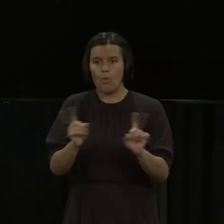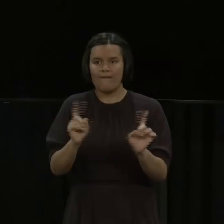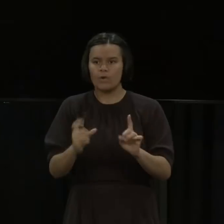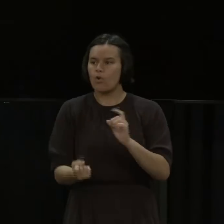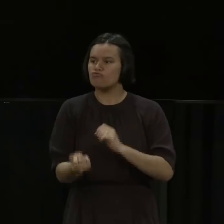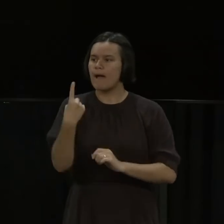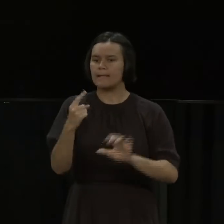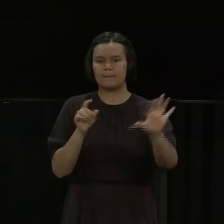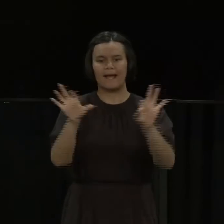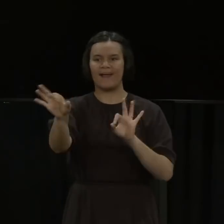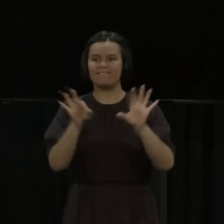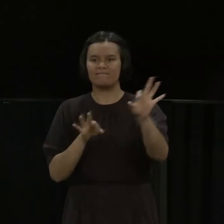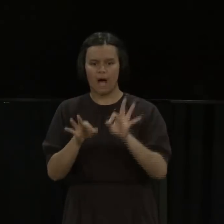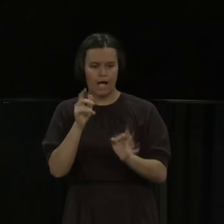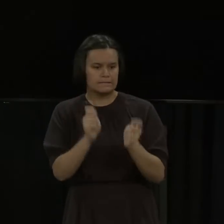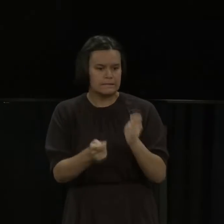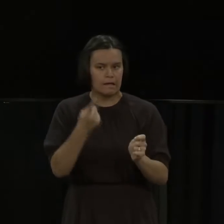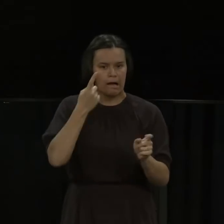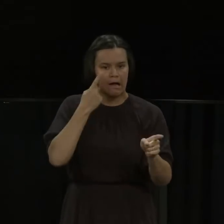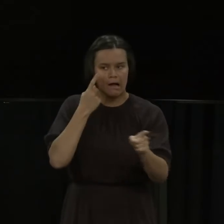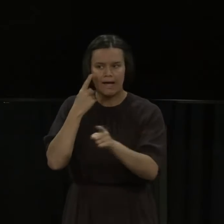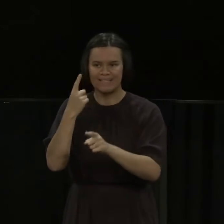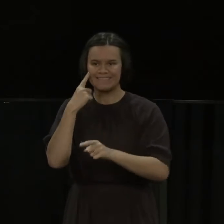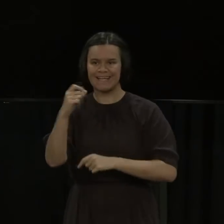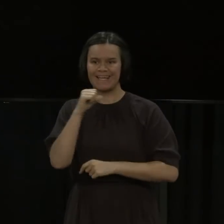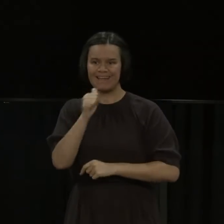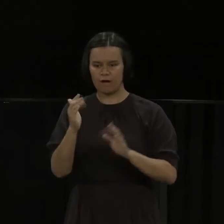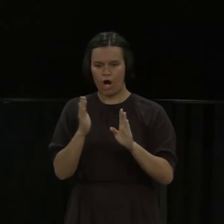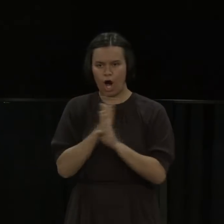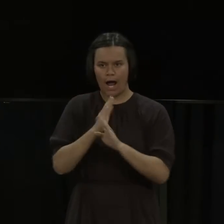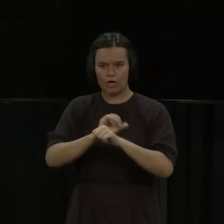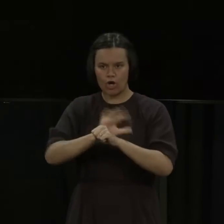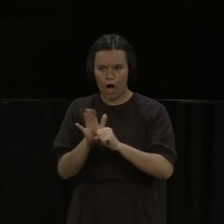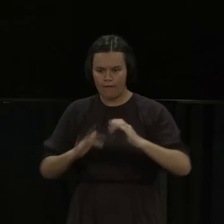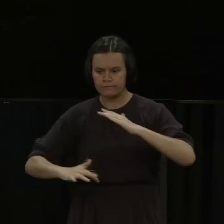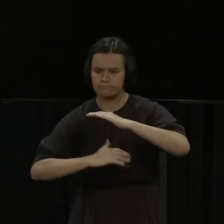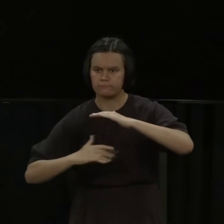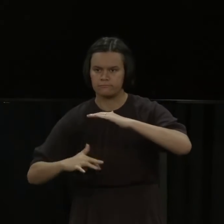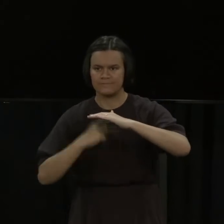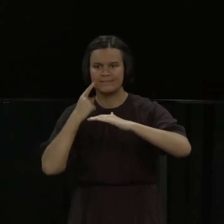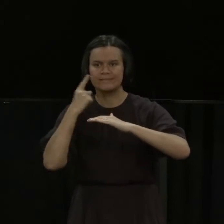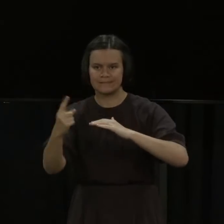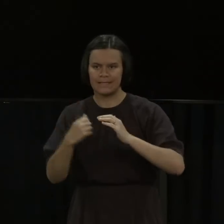summer? >> I think rapid antigen testing is going to play an increasingly prominent role as we've indicated four hour surveillance testing purposes.